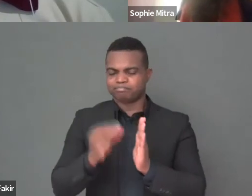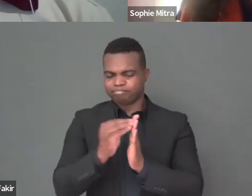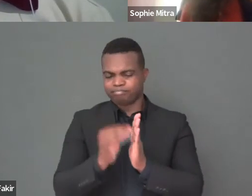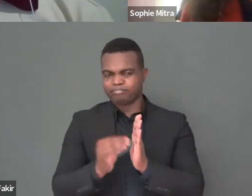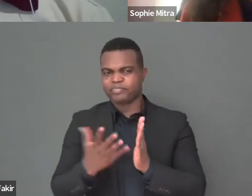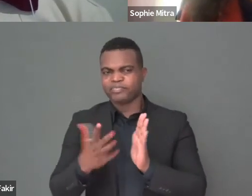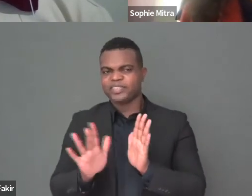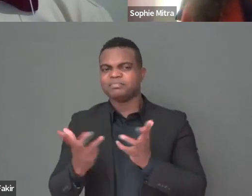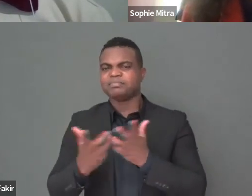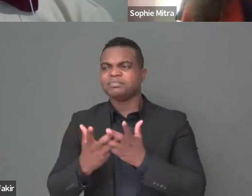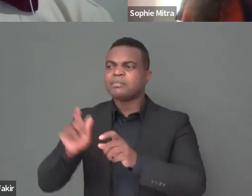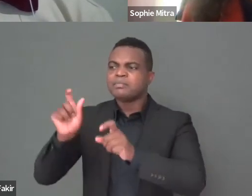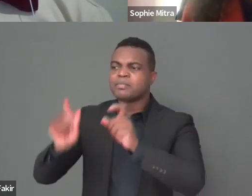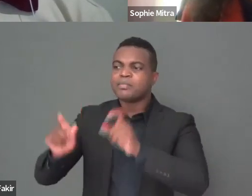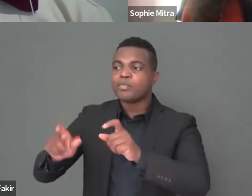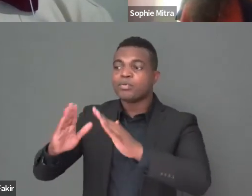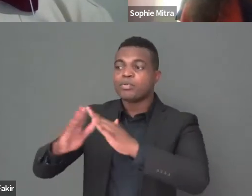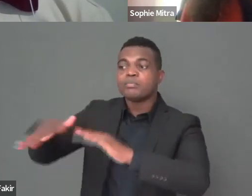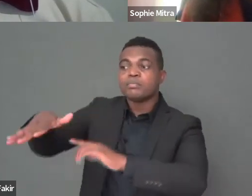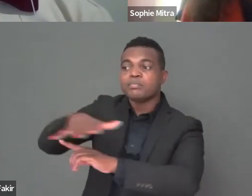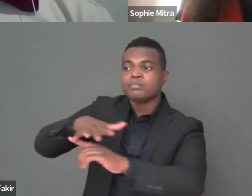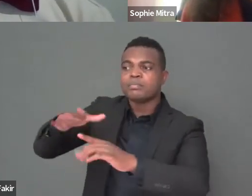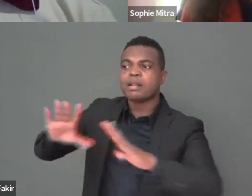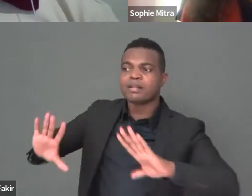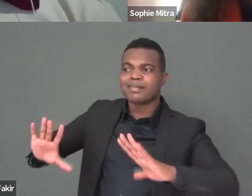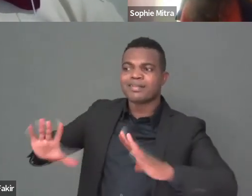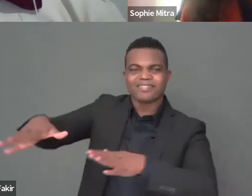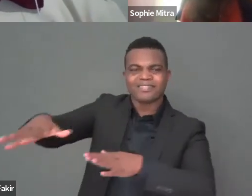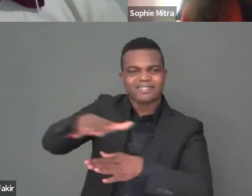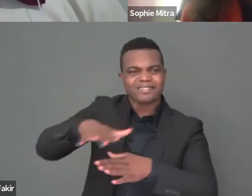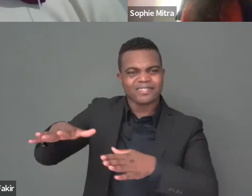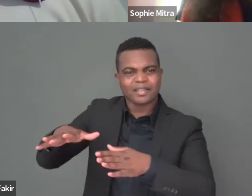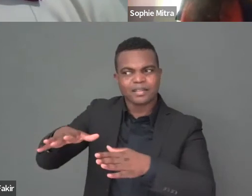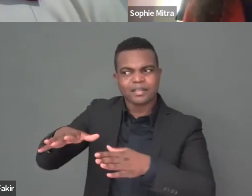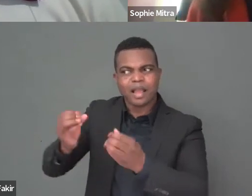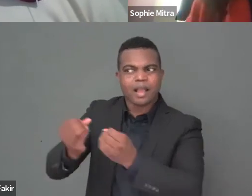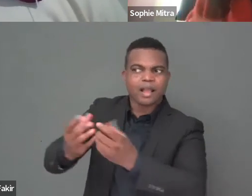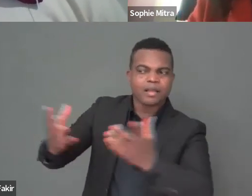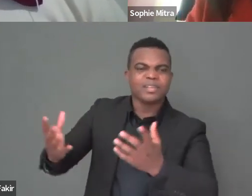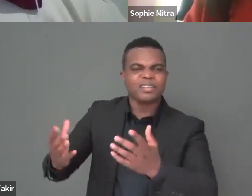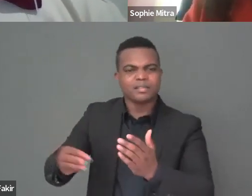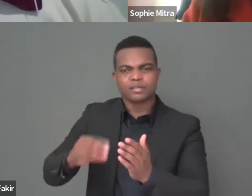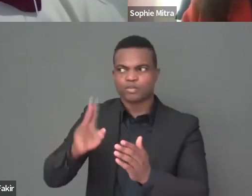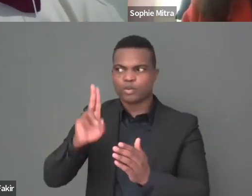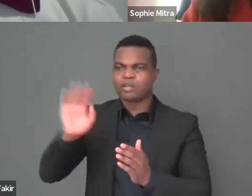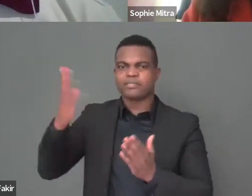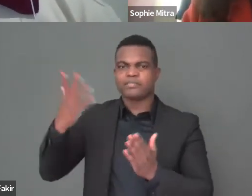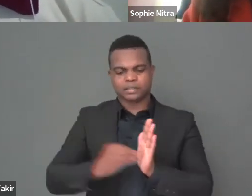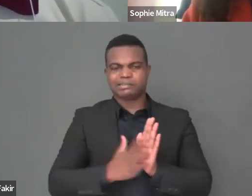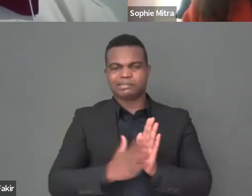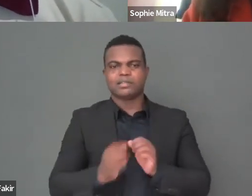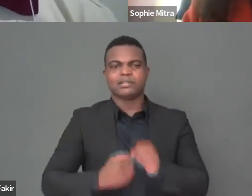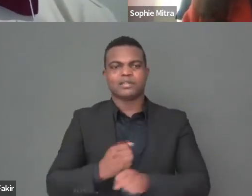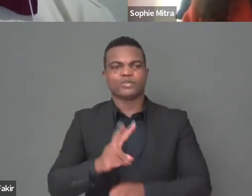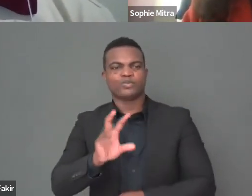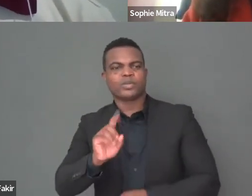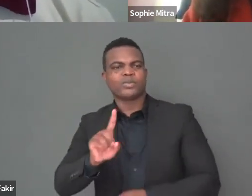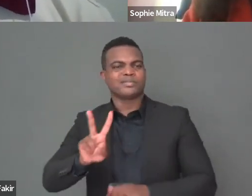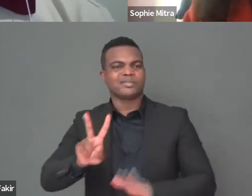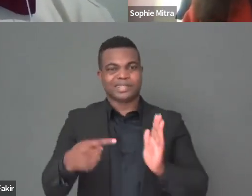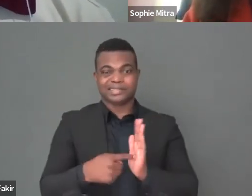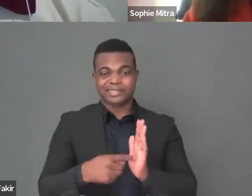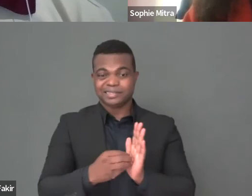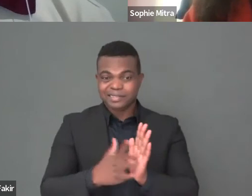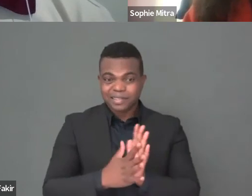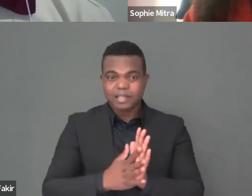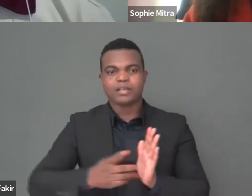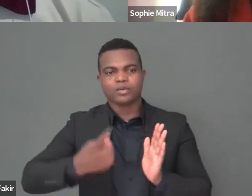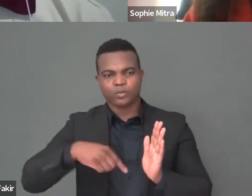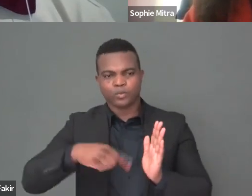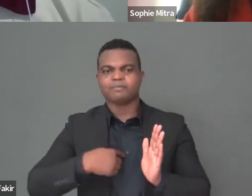Sophie Mitra: questionnaires of censuses and national service for countries around the world and we found when we analyze the types of disability questions that were asked.